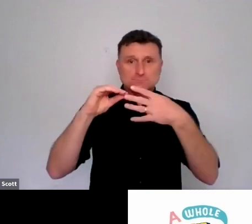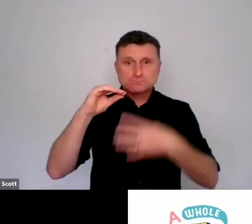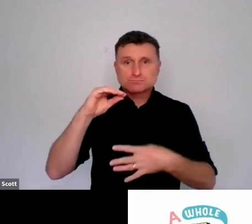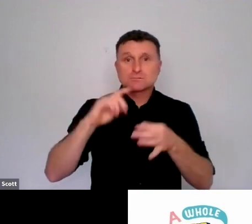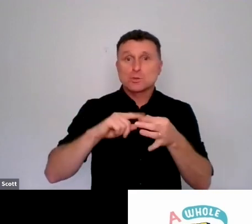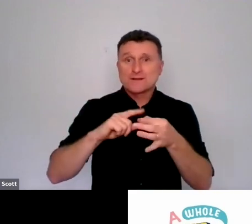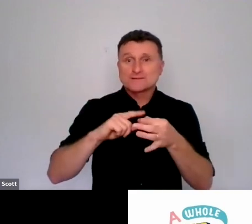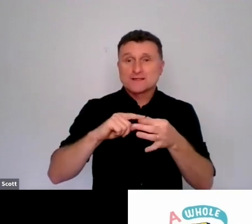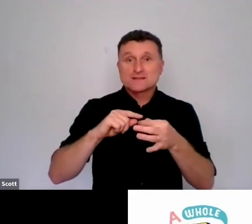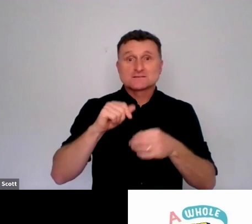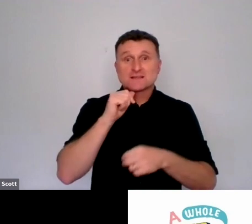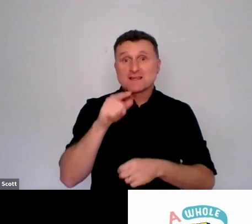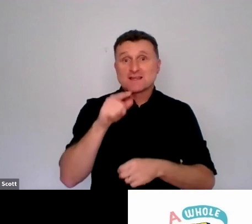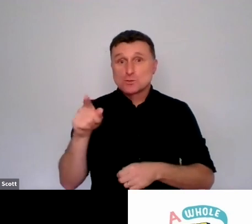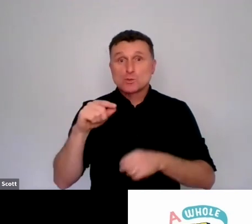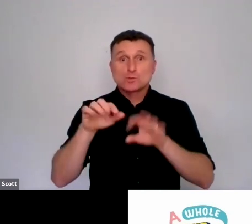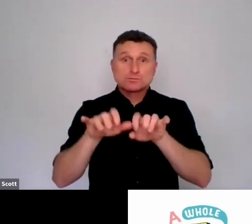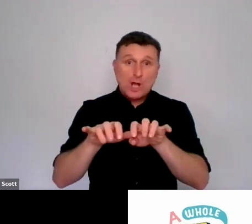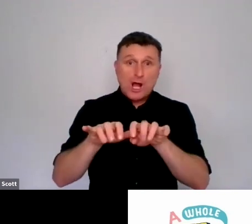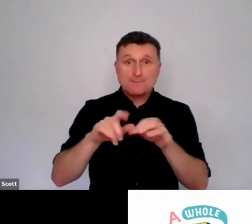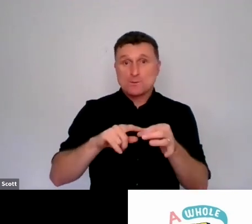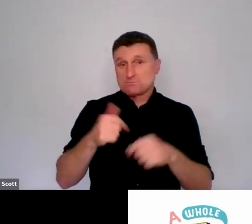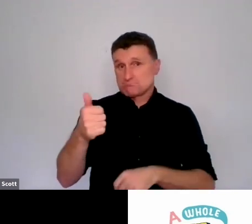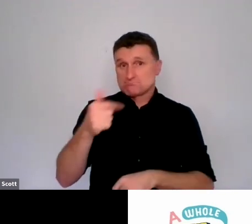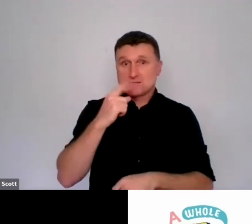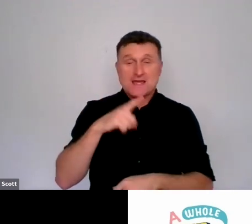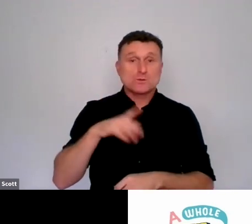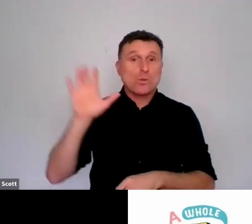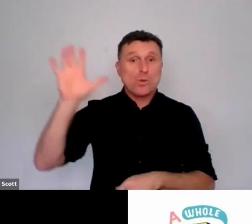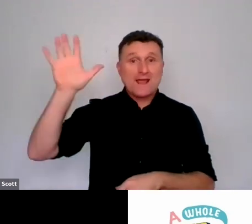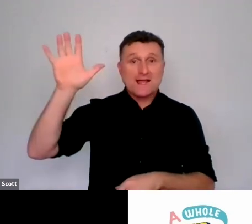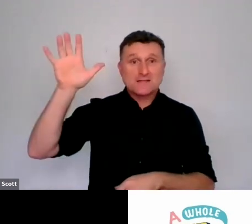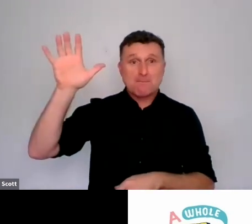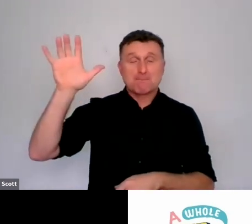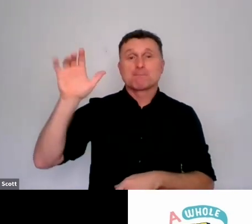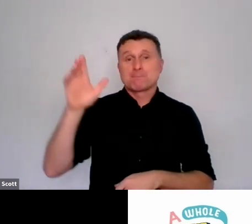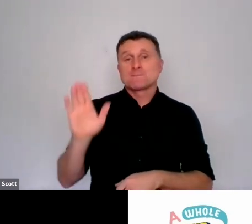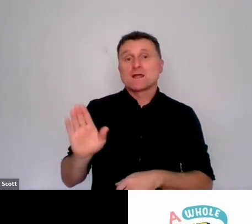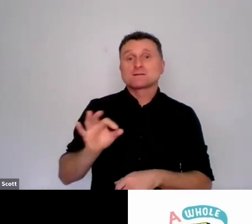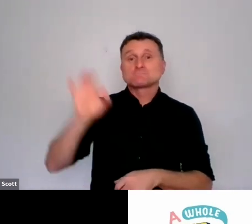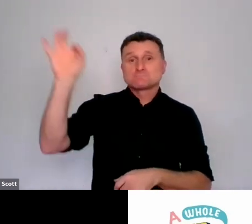electronically or if you’re not able to do that, you can raise your hand physically.